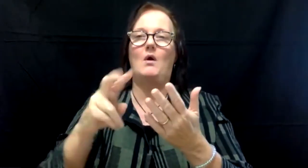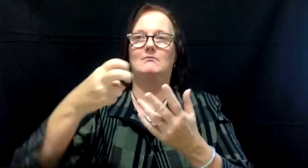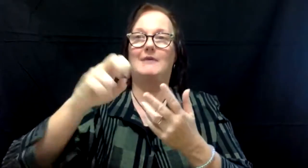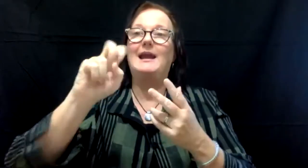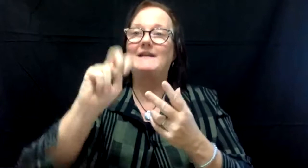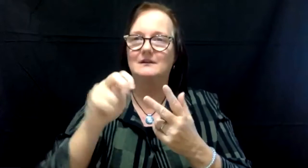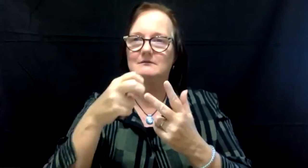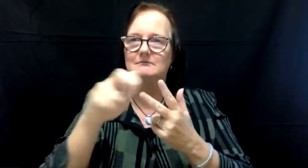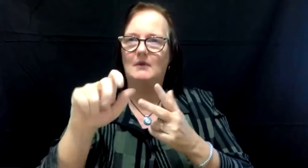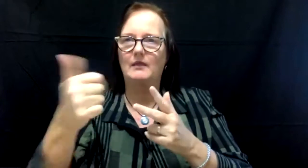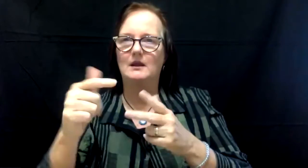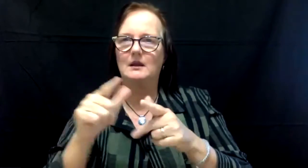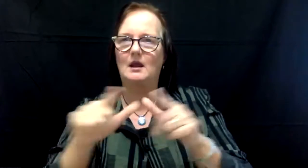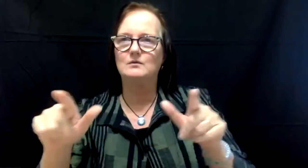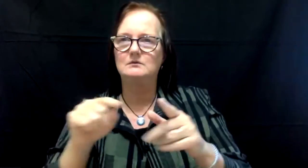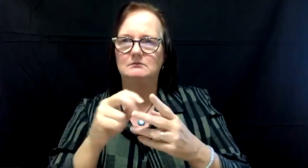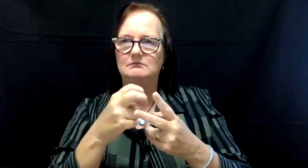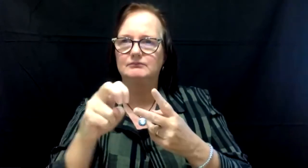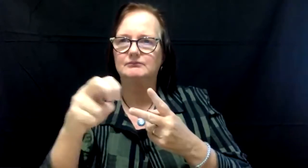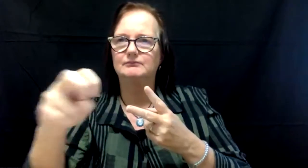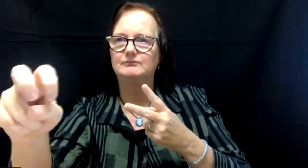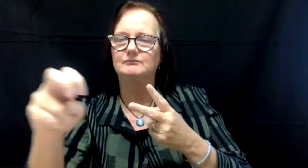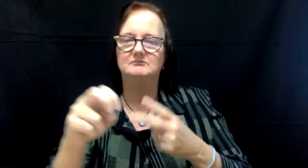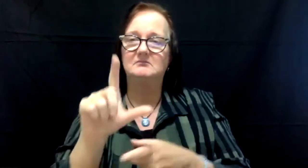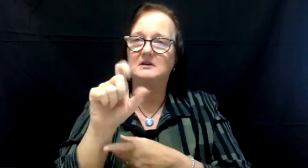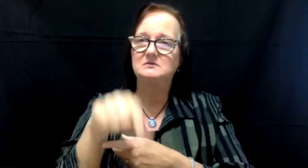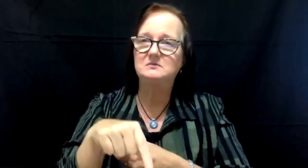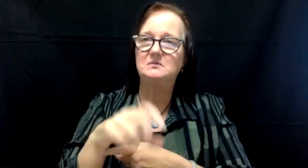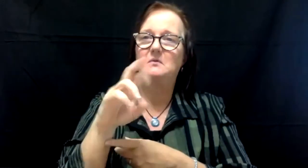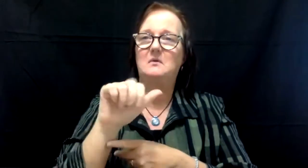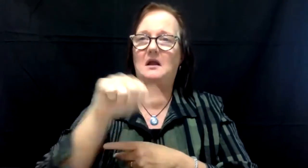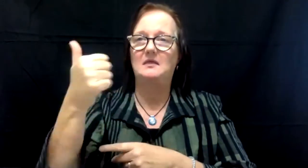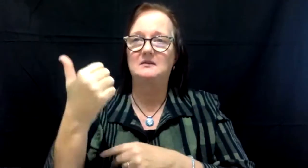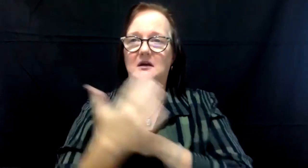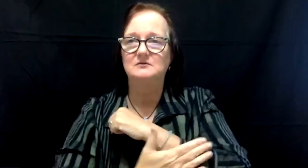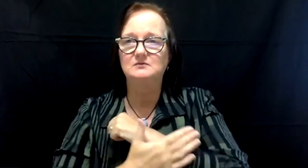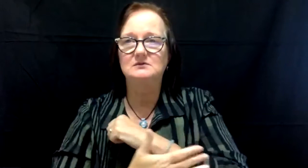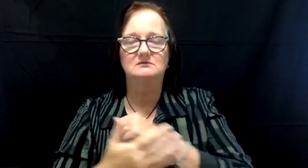or even multiple languages, like LSQ, or any other foreign languages.